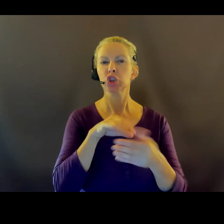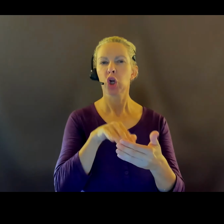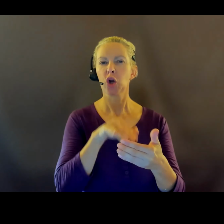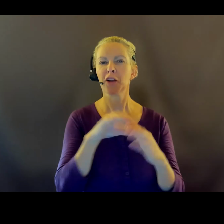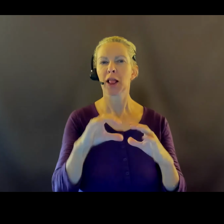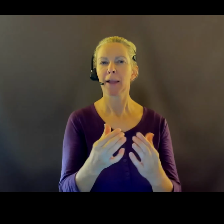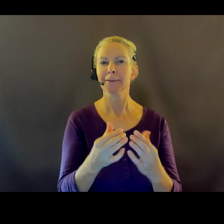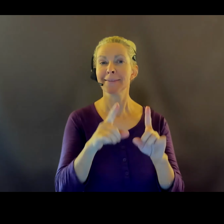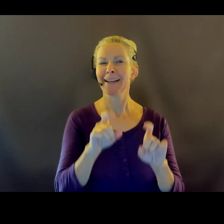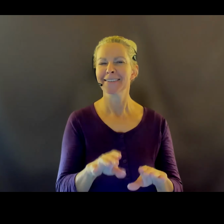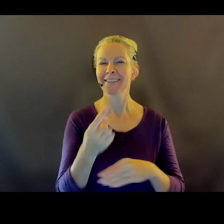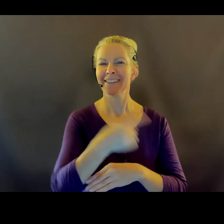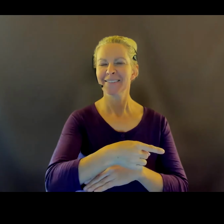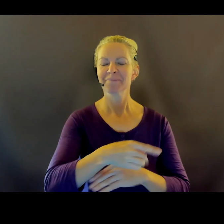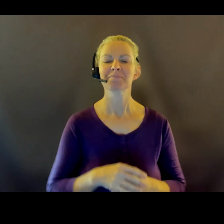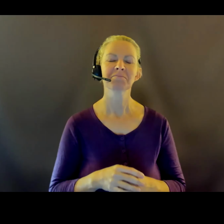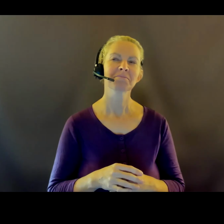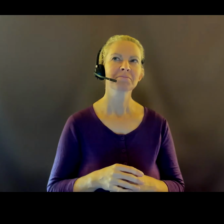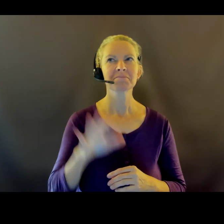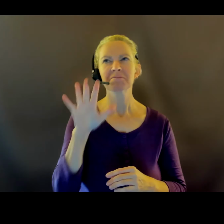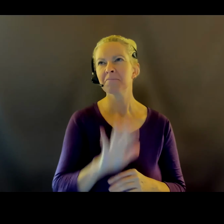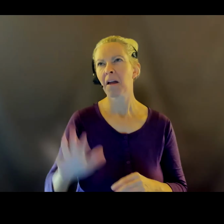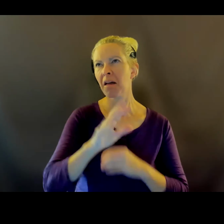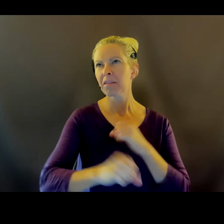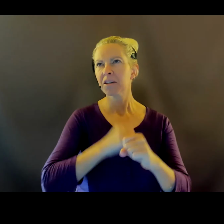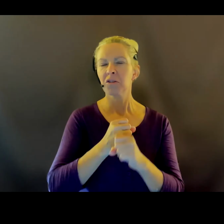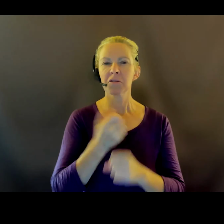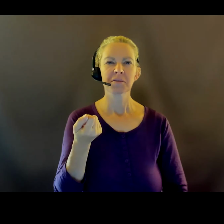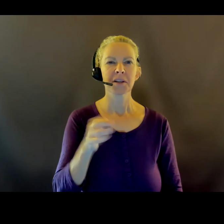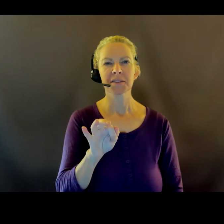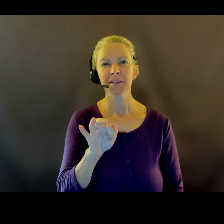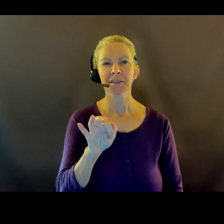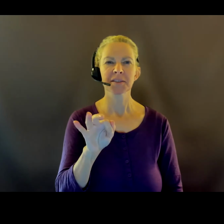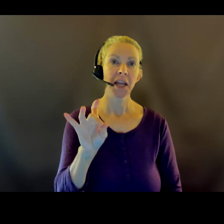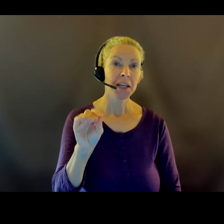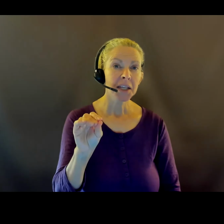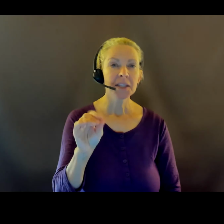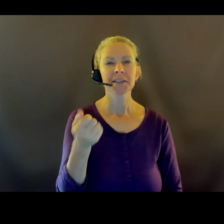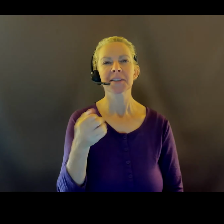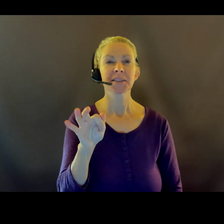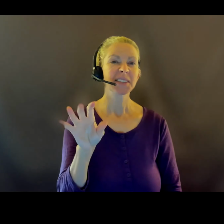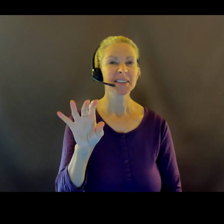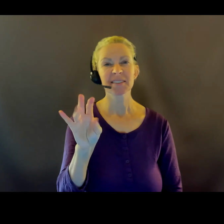To me, that would be 1979 or so.